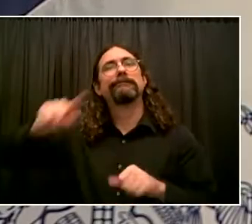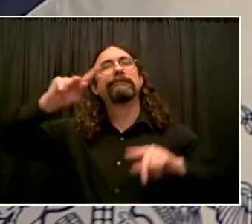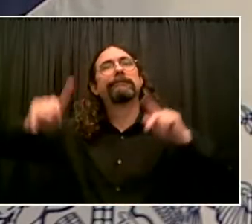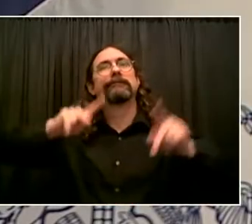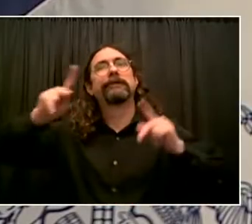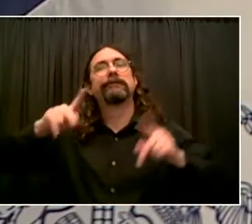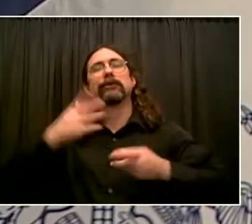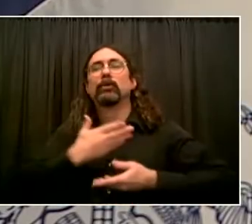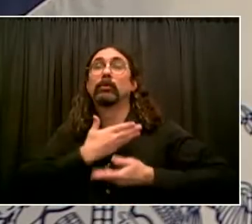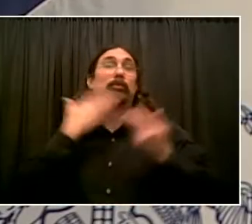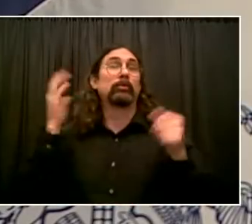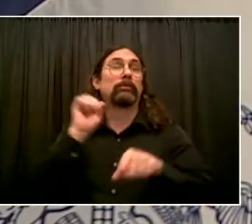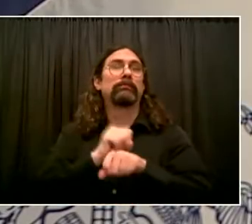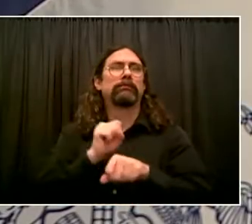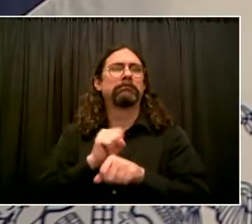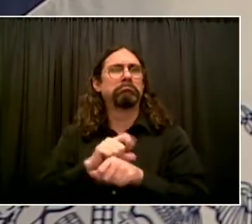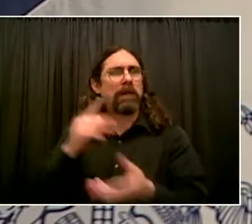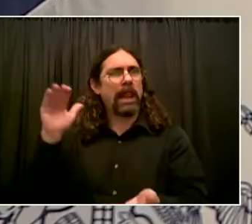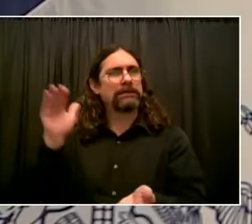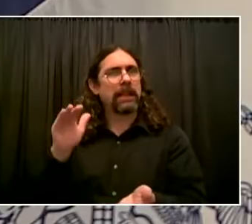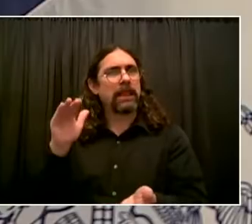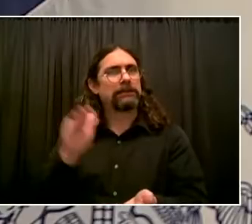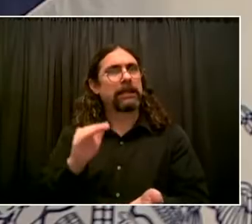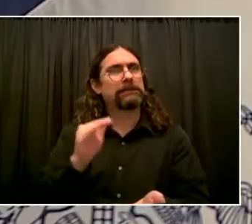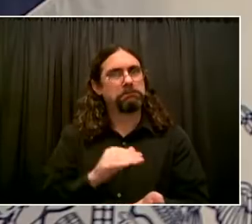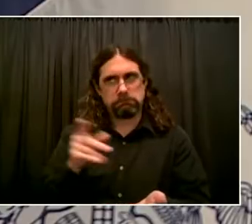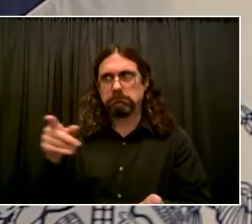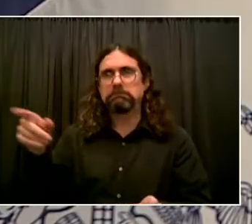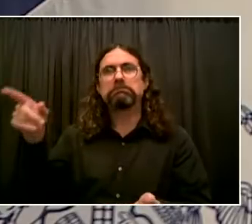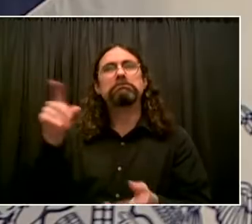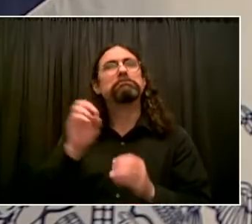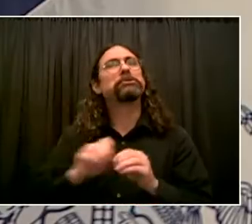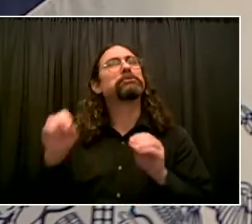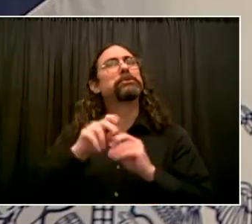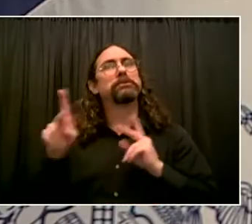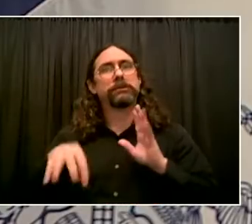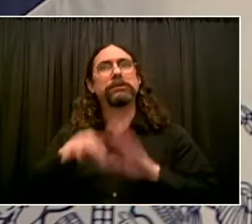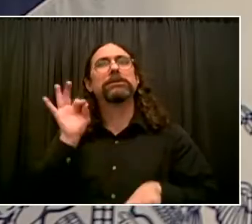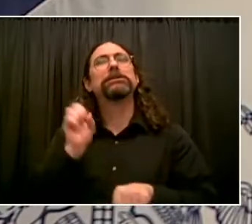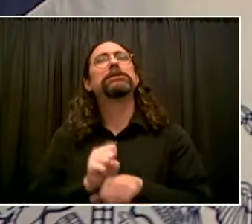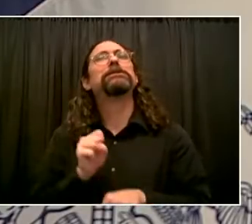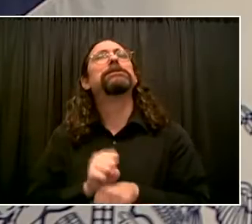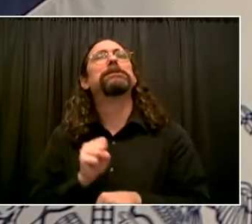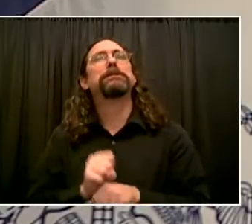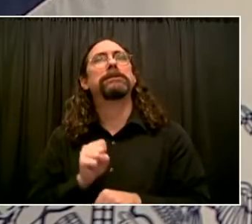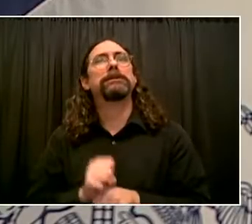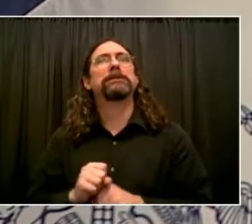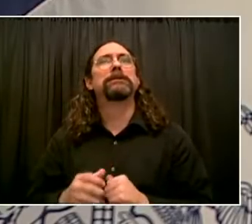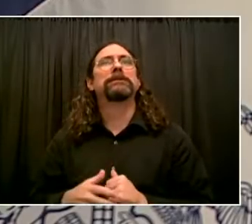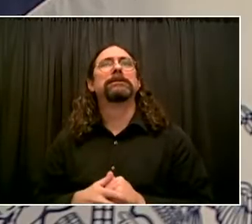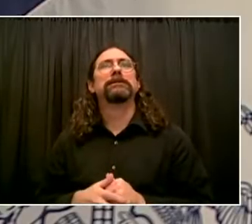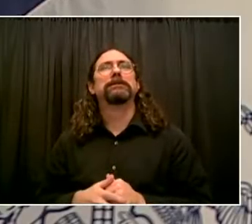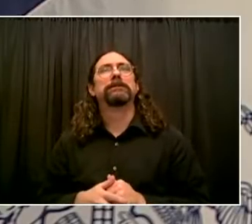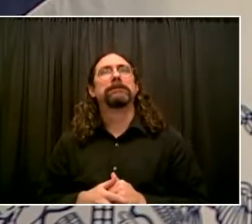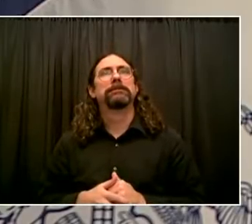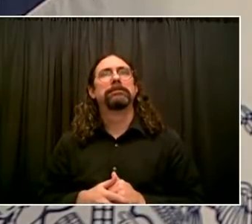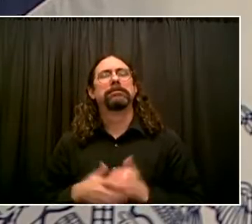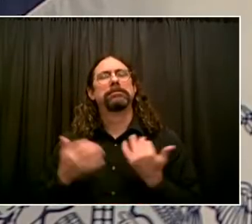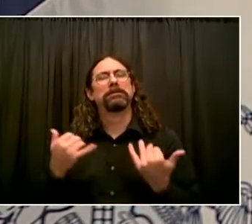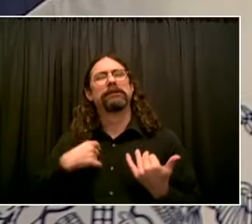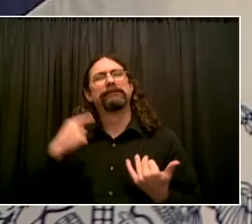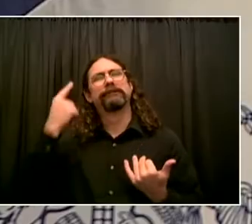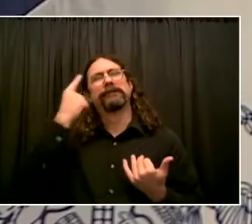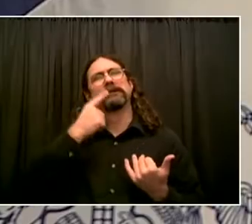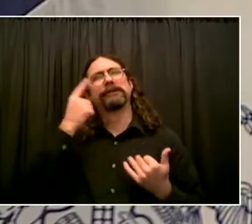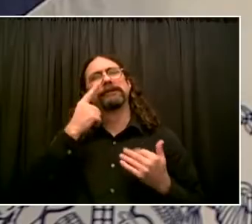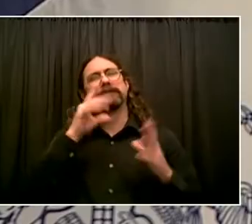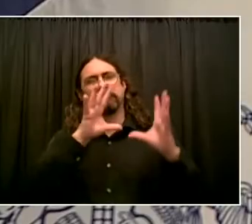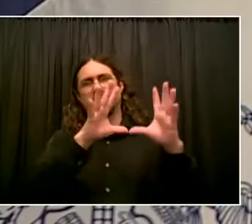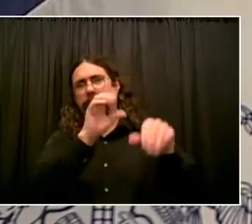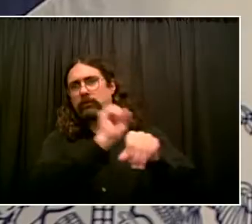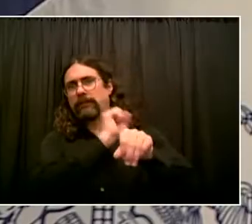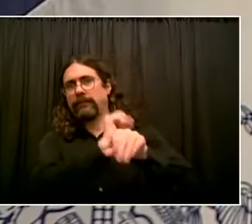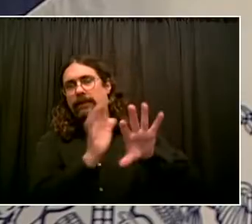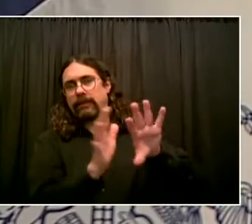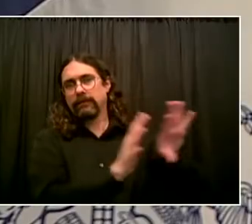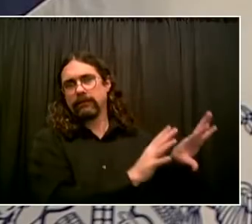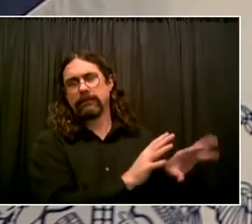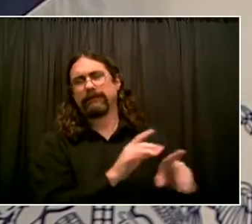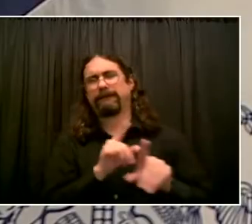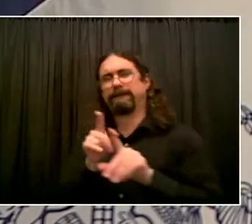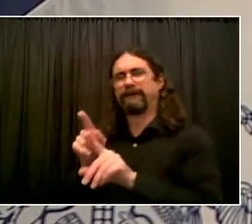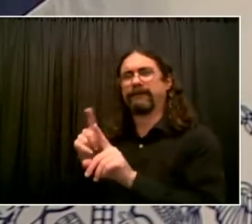PANDEMIC LEVELS, I AM WONDERING